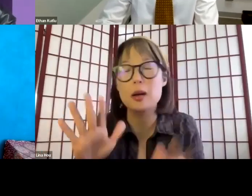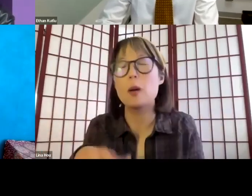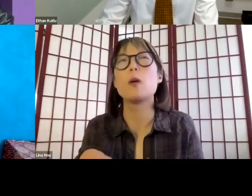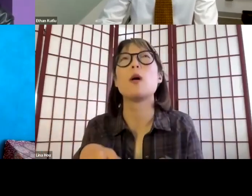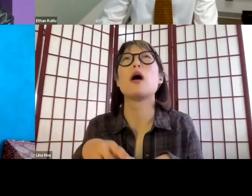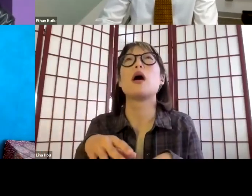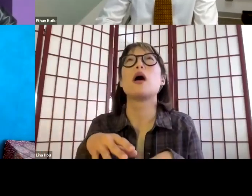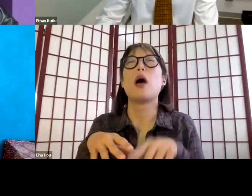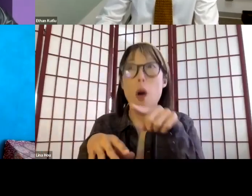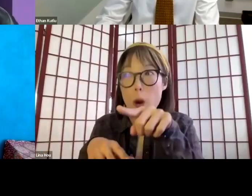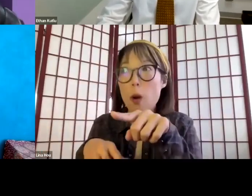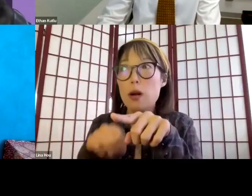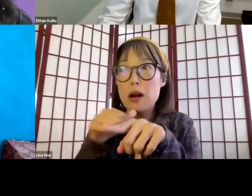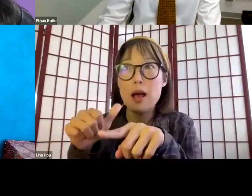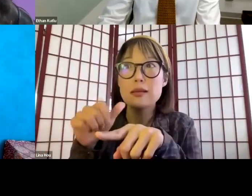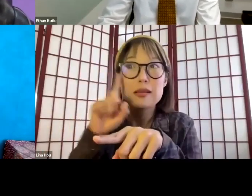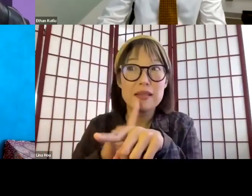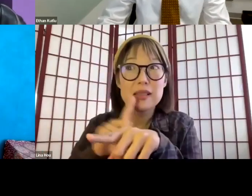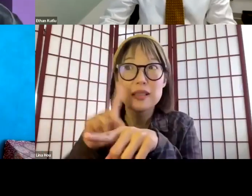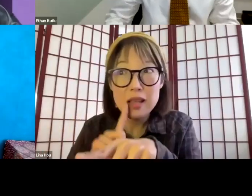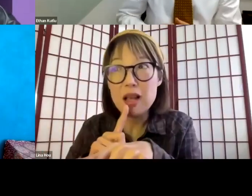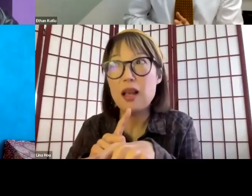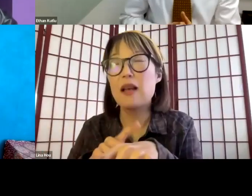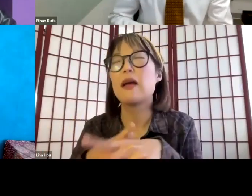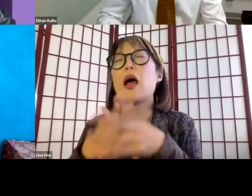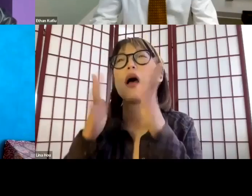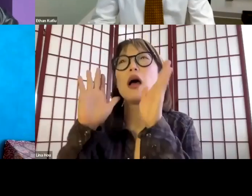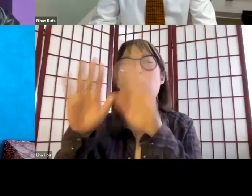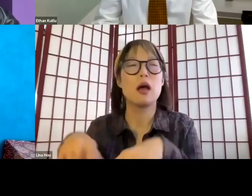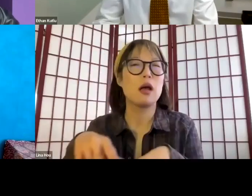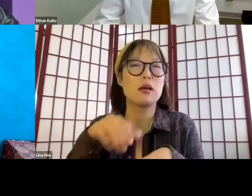interpreters and teachers that people say, "Oh, you're not deaf or deaf.